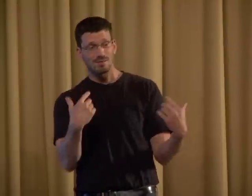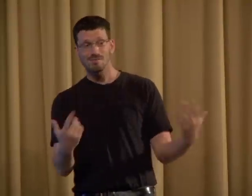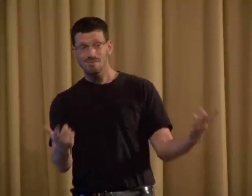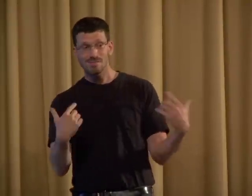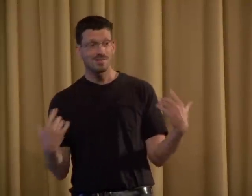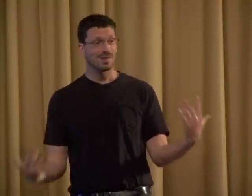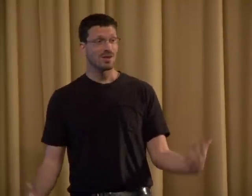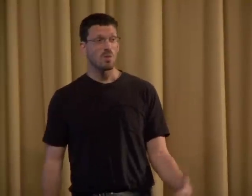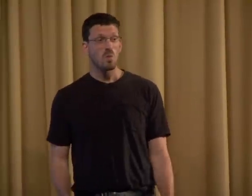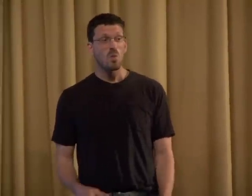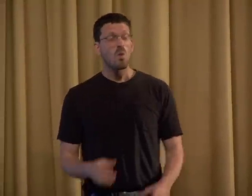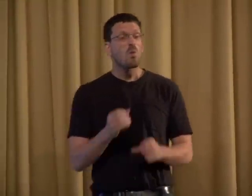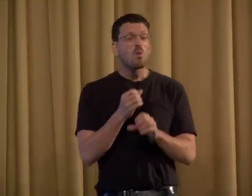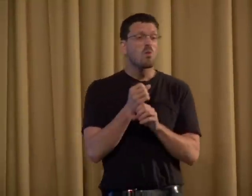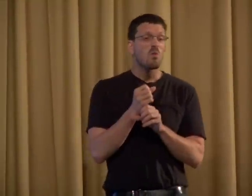Come on over he'd say. Last chance! We could make a radioactive baby...an X-man!